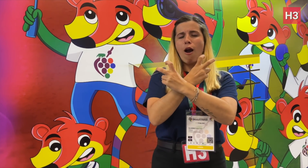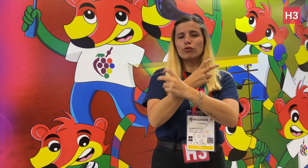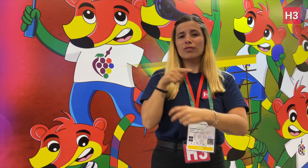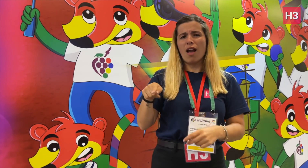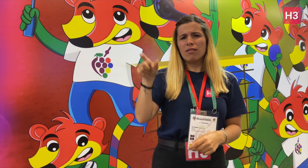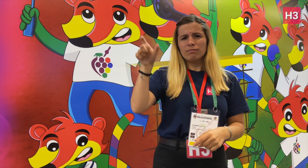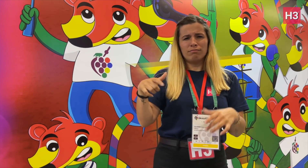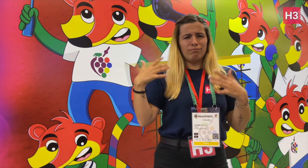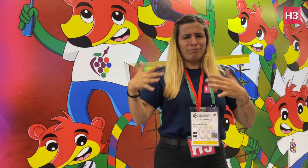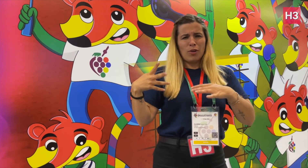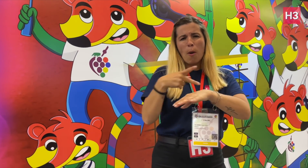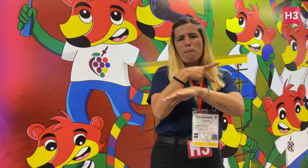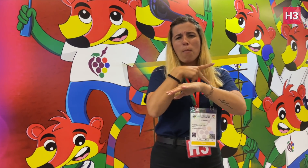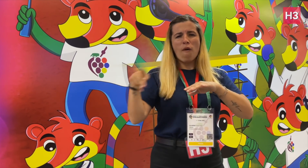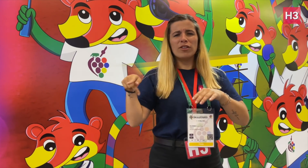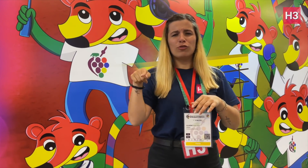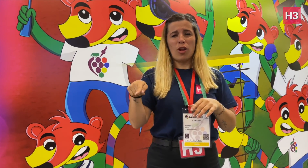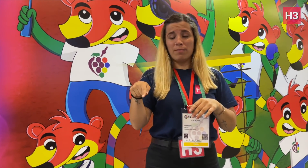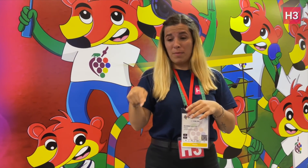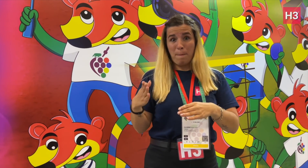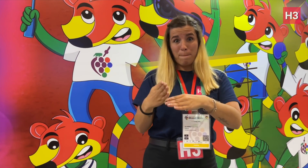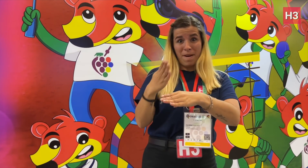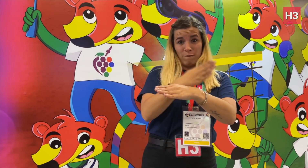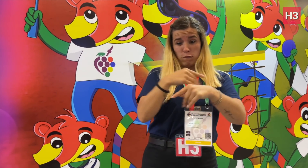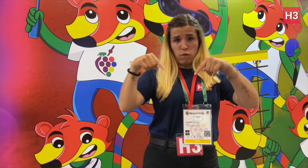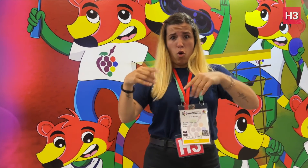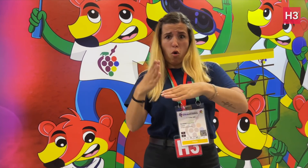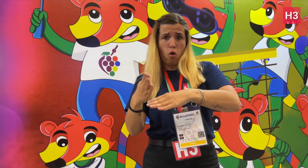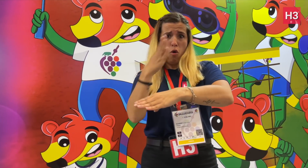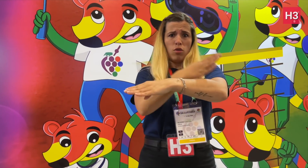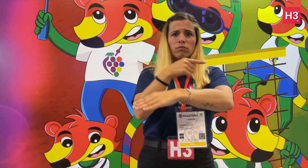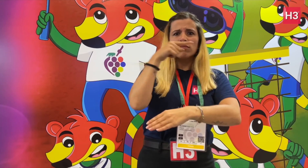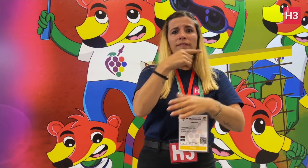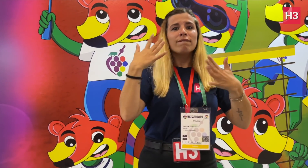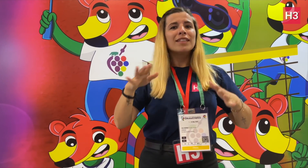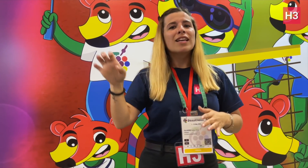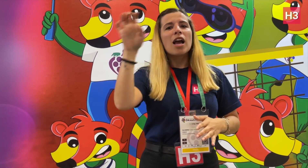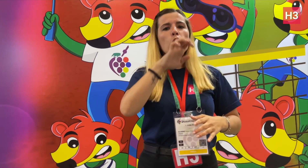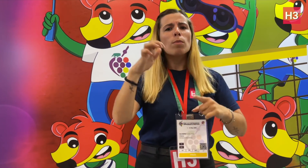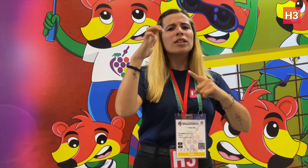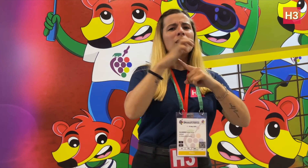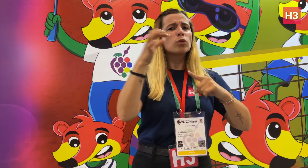She is a professional badminton player. Right before coming here,